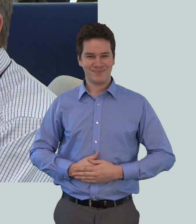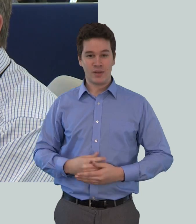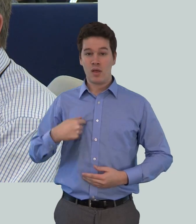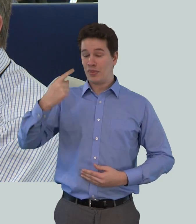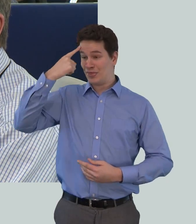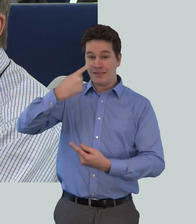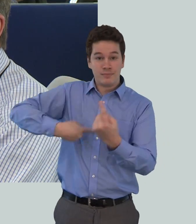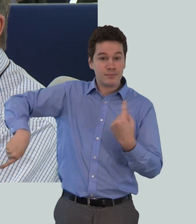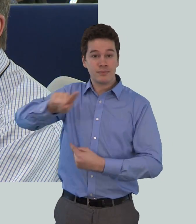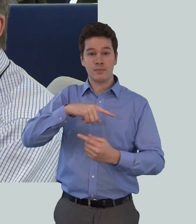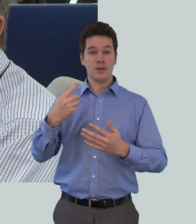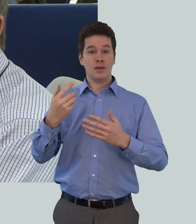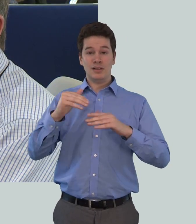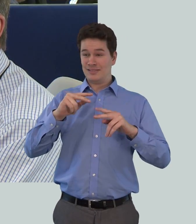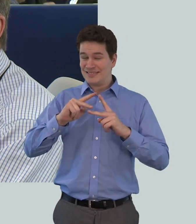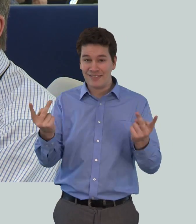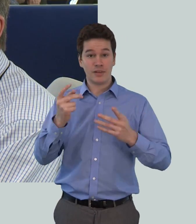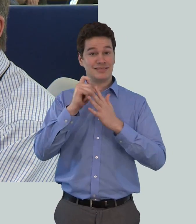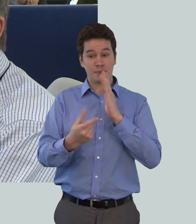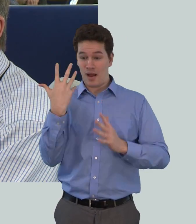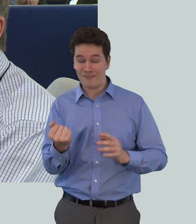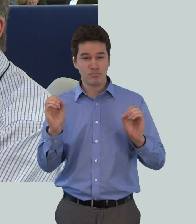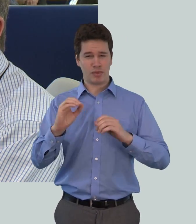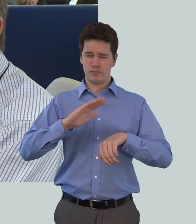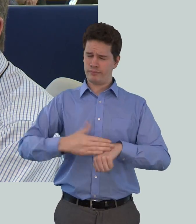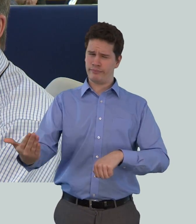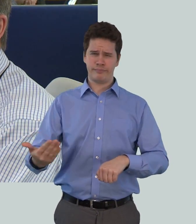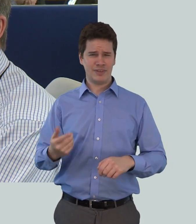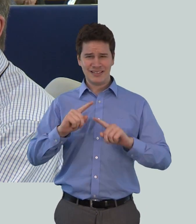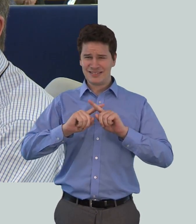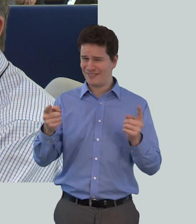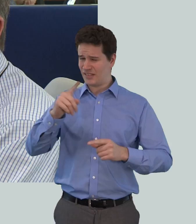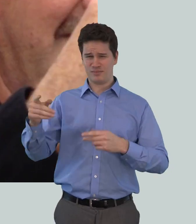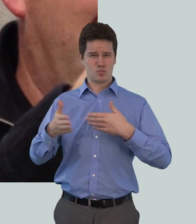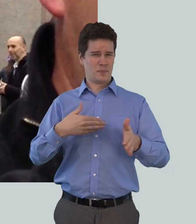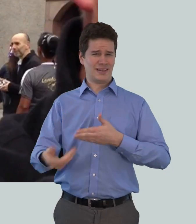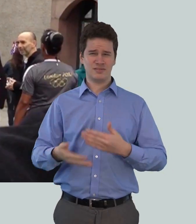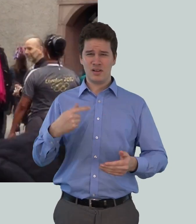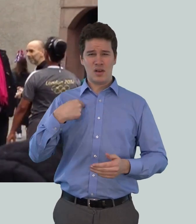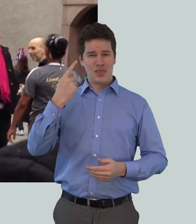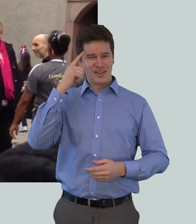I think everyone is different whether you have a disability or not, it doesn’t matter what that difference is. I think we should celebrate our differences,